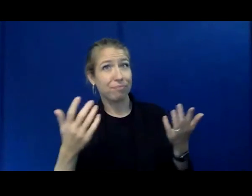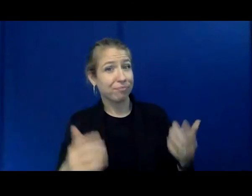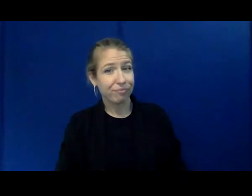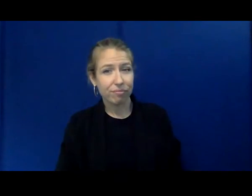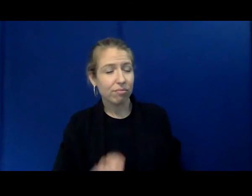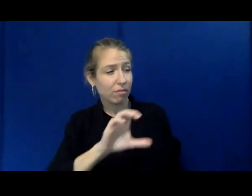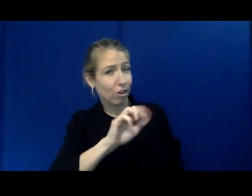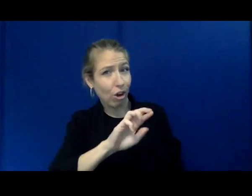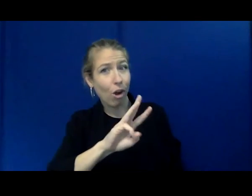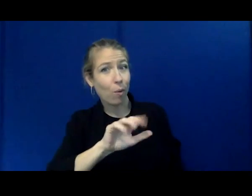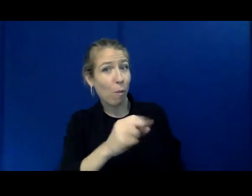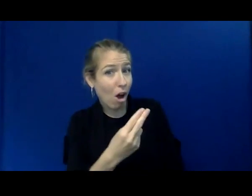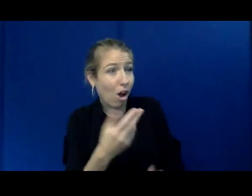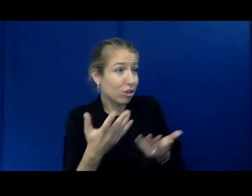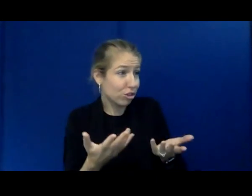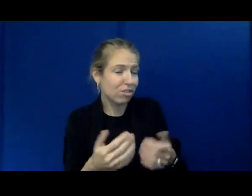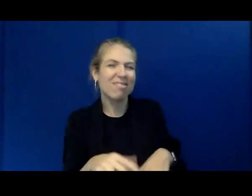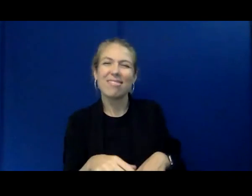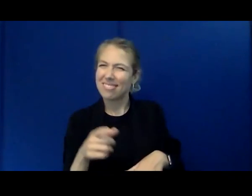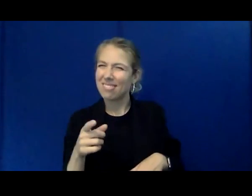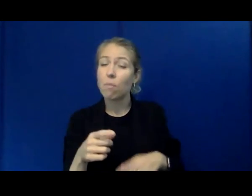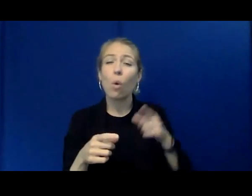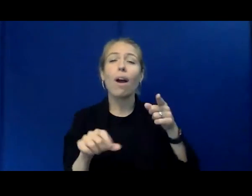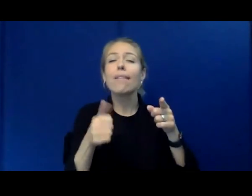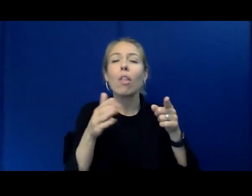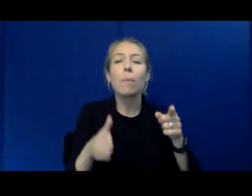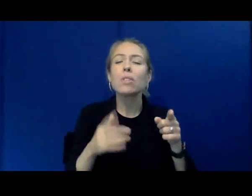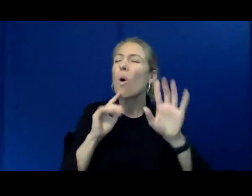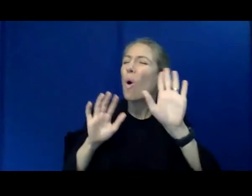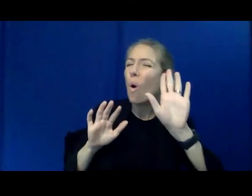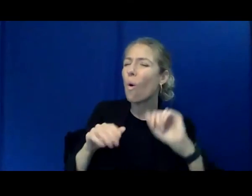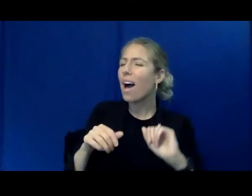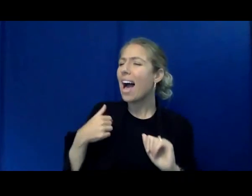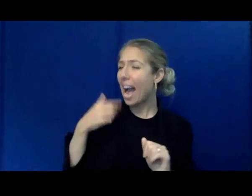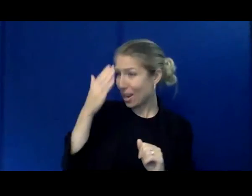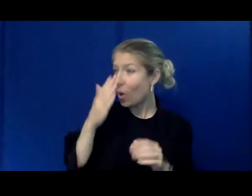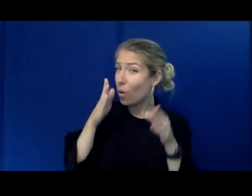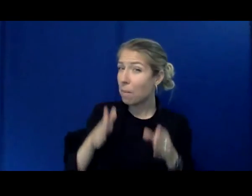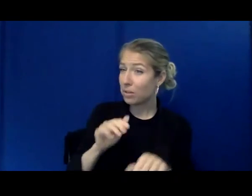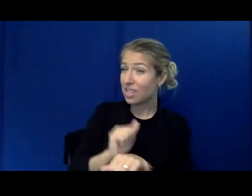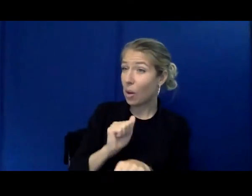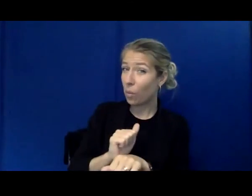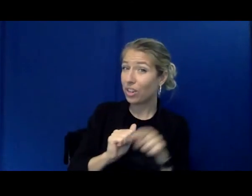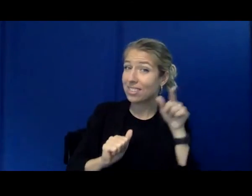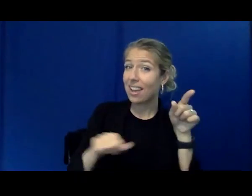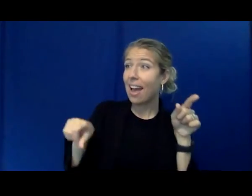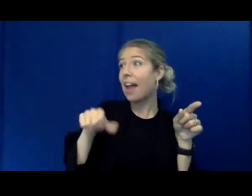business, have you tried them, and then somebody else will say, oh, I know someone that works over here at this other business.